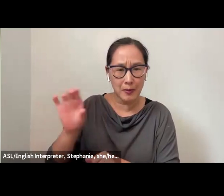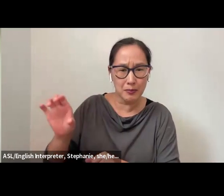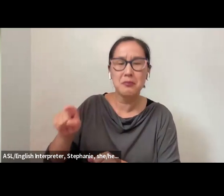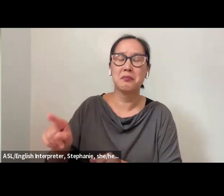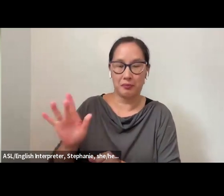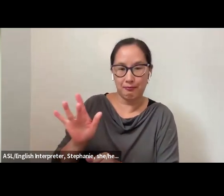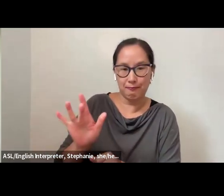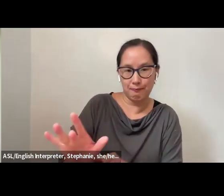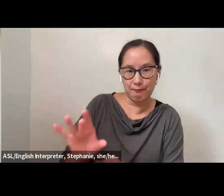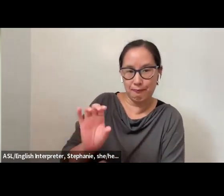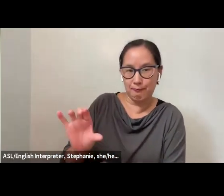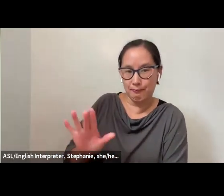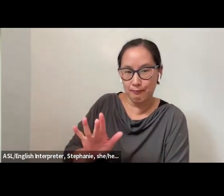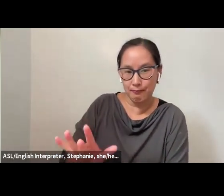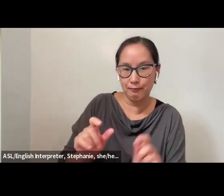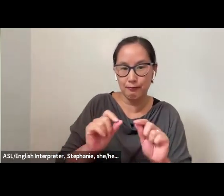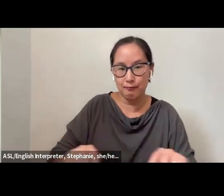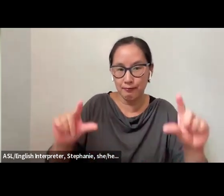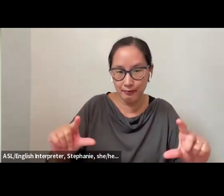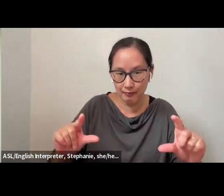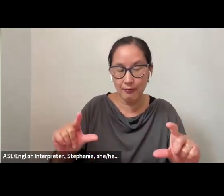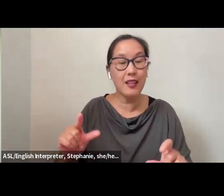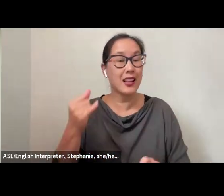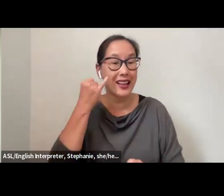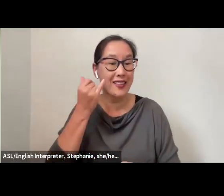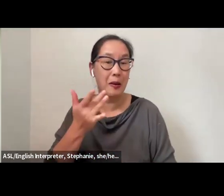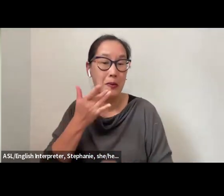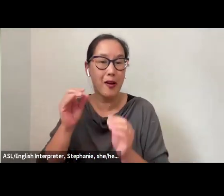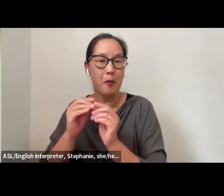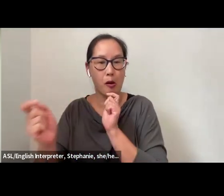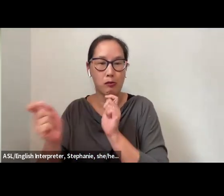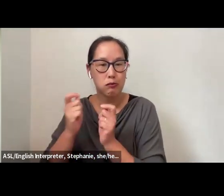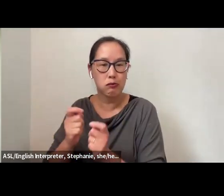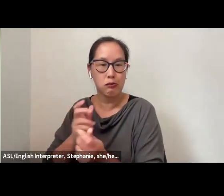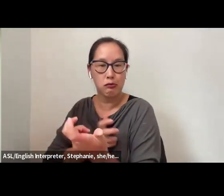for more personalized or more personalized captions, you can visit